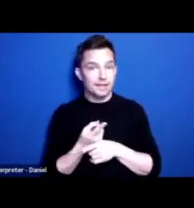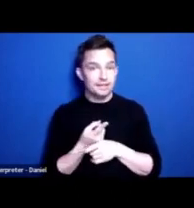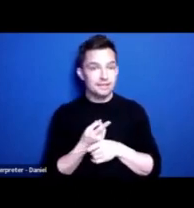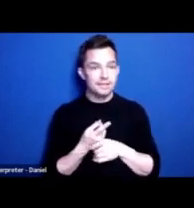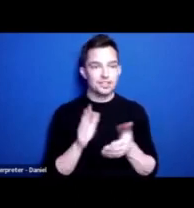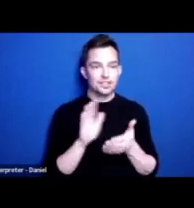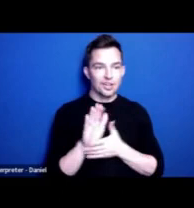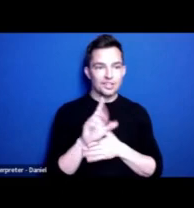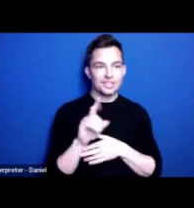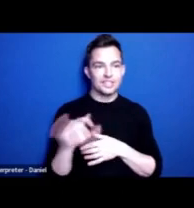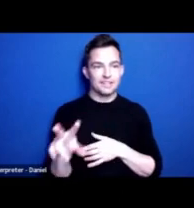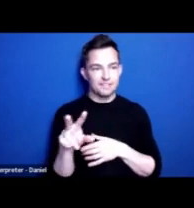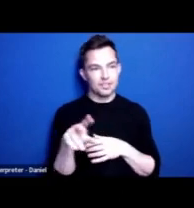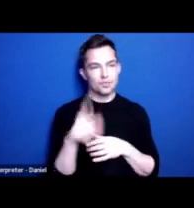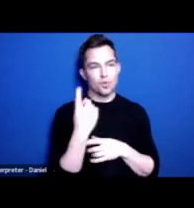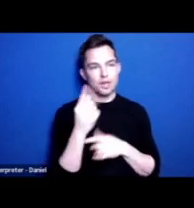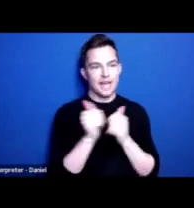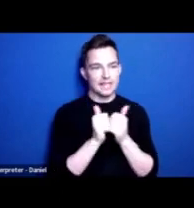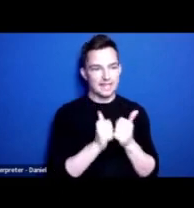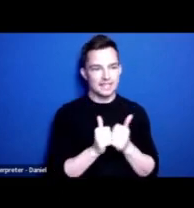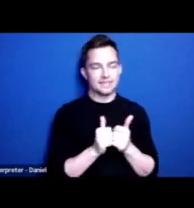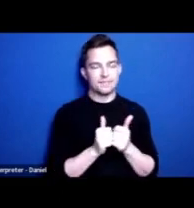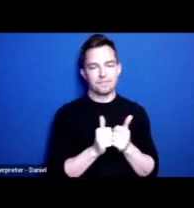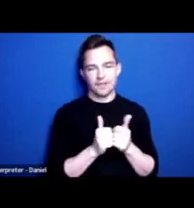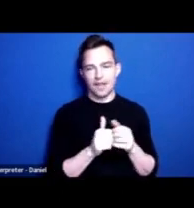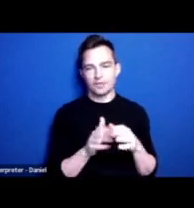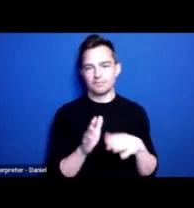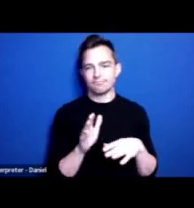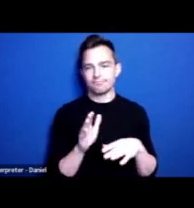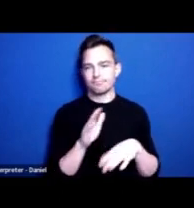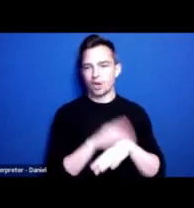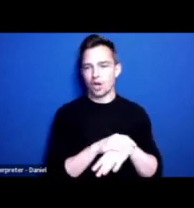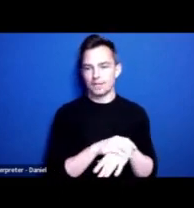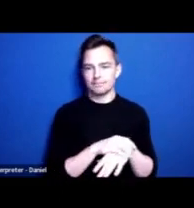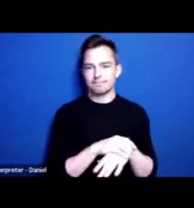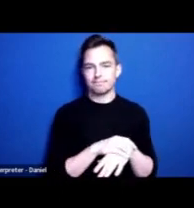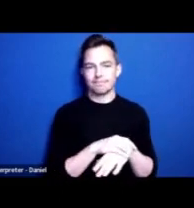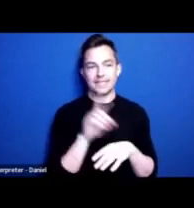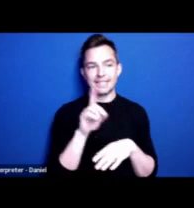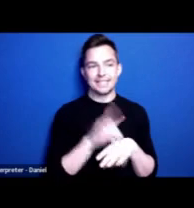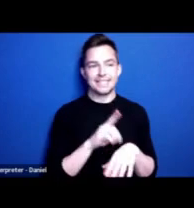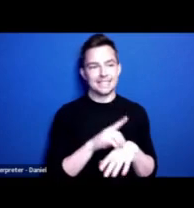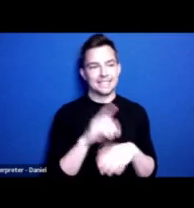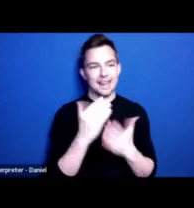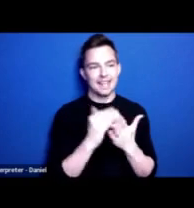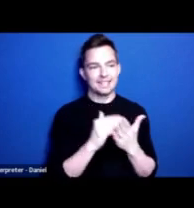division one athlete. I made a made the Dean's list every semester at the University of